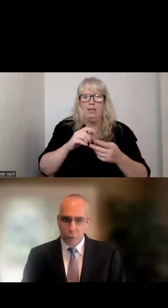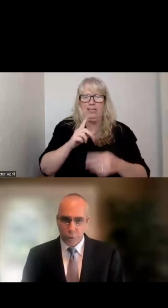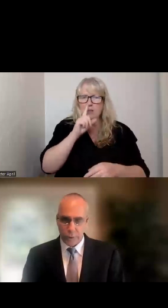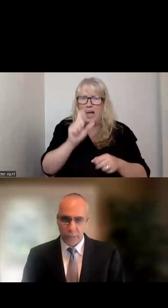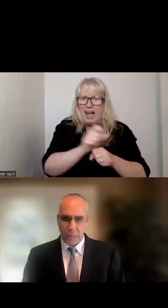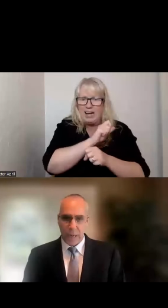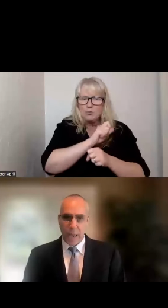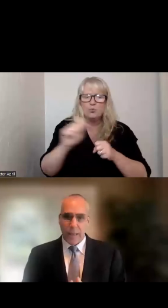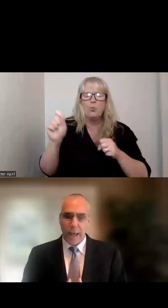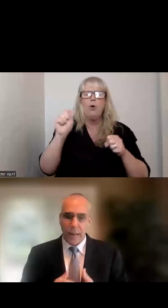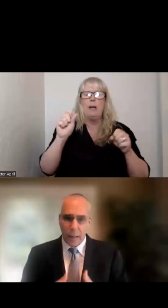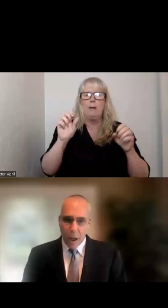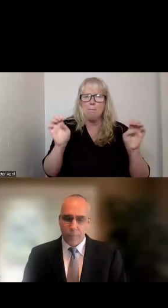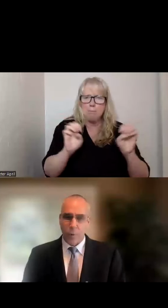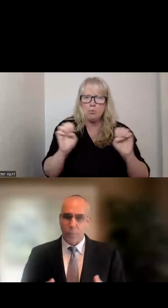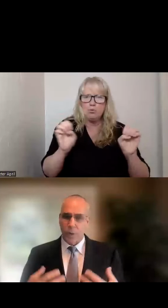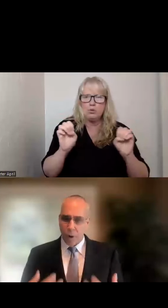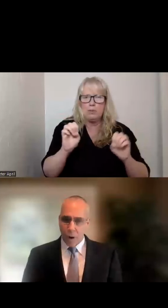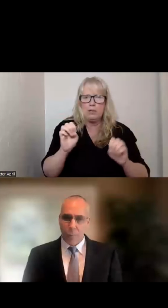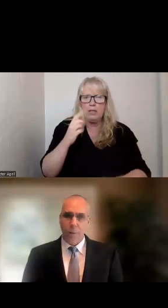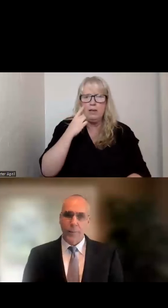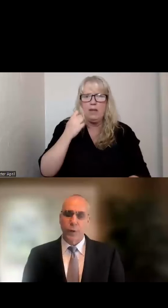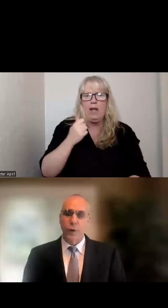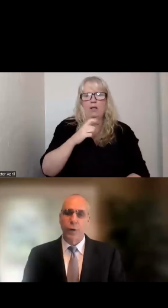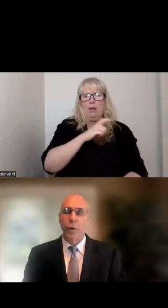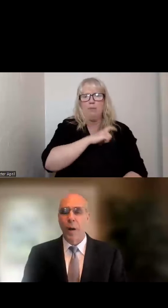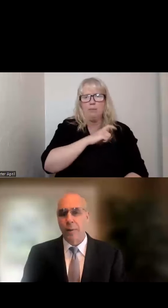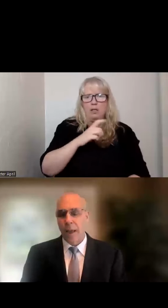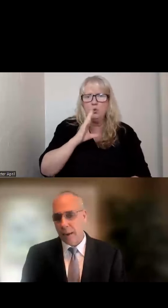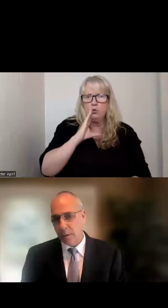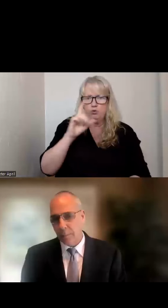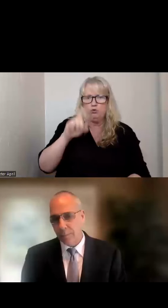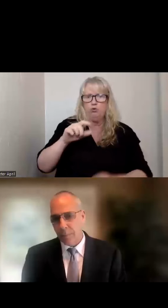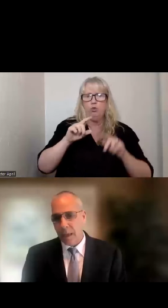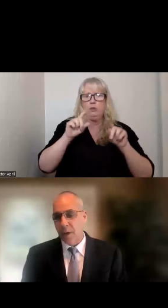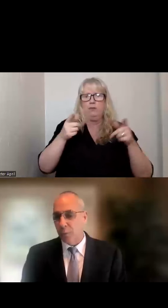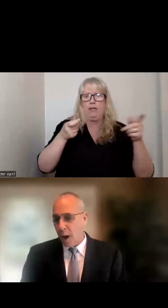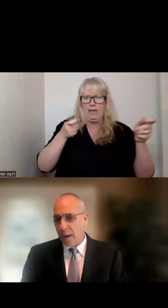EMERGENCY THAT A ARMED OFFICER SHOULD GO OUT AND HANDLE? IF NOT,